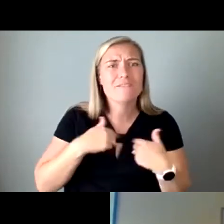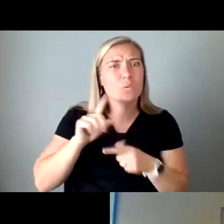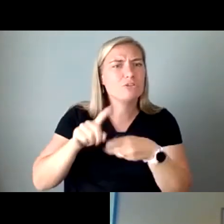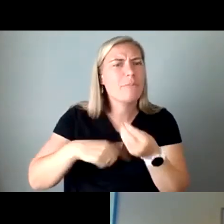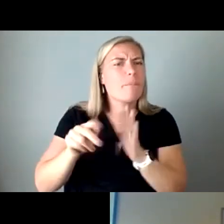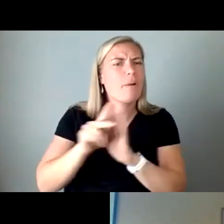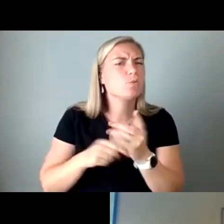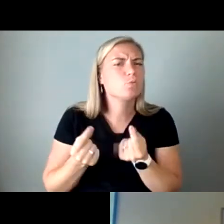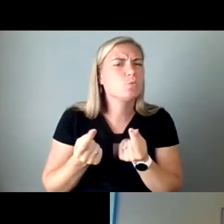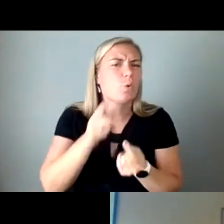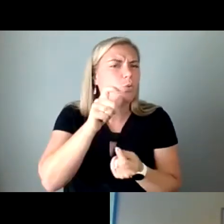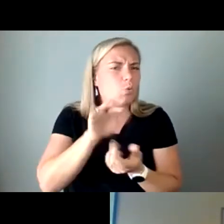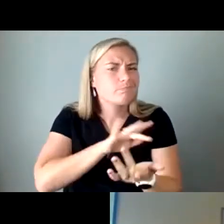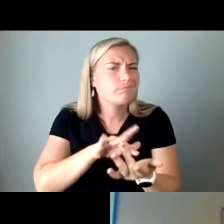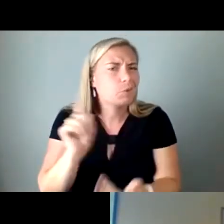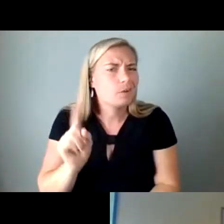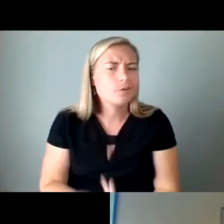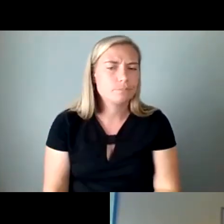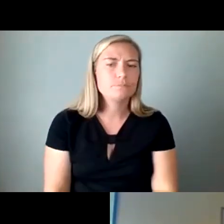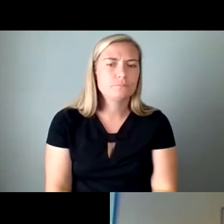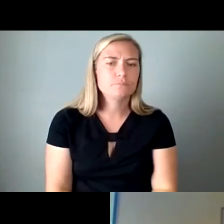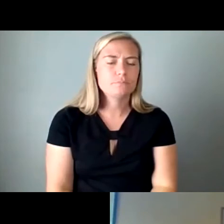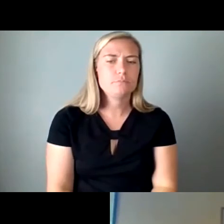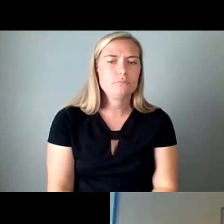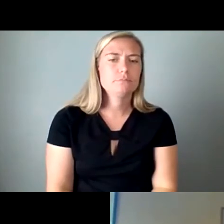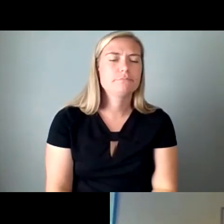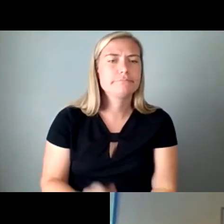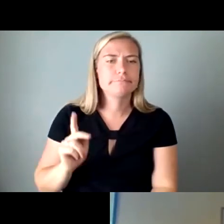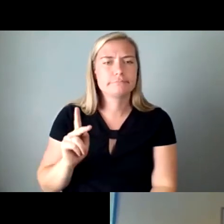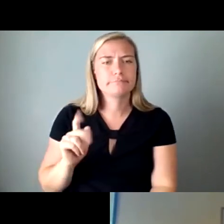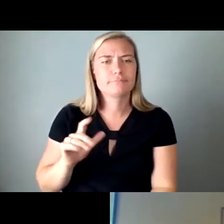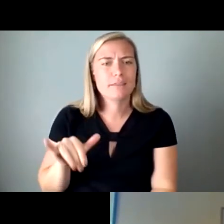So employees should definitely talk with their manager